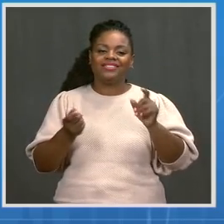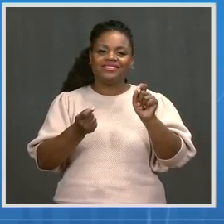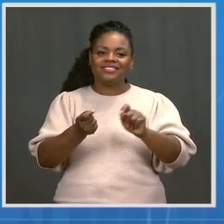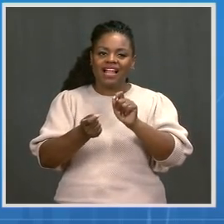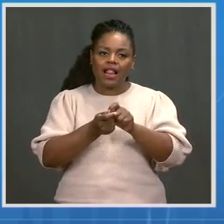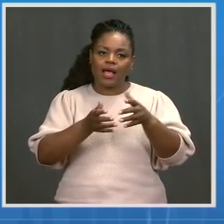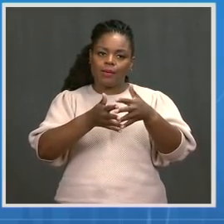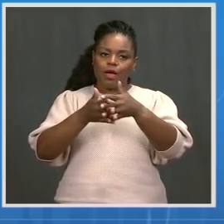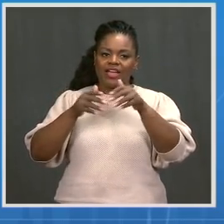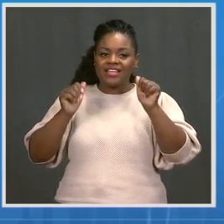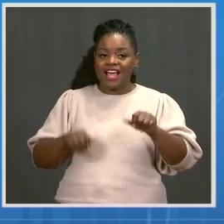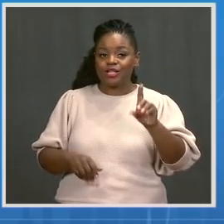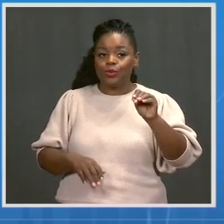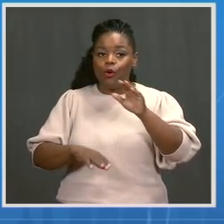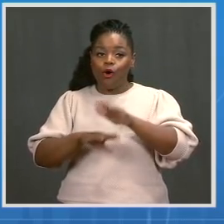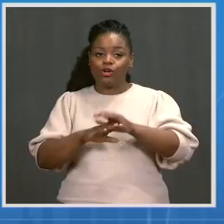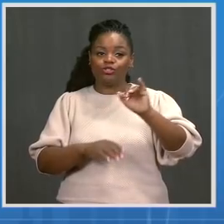celebrate independence from the virus.